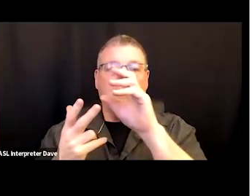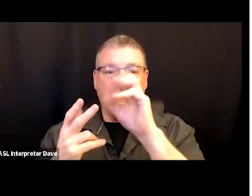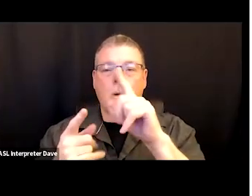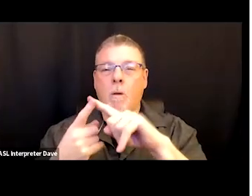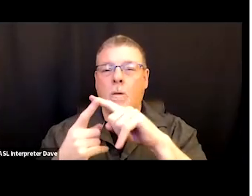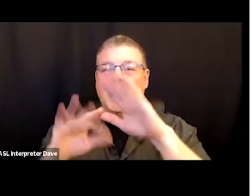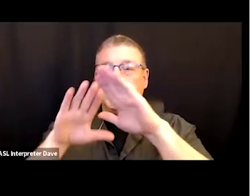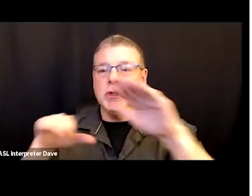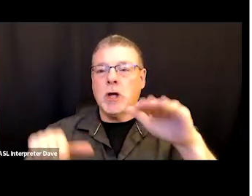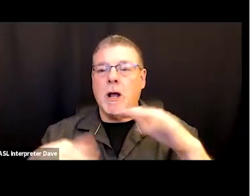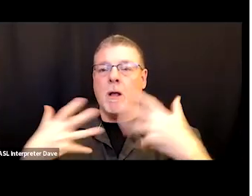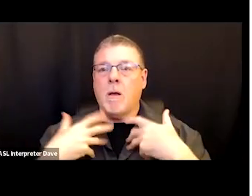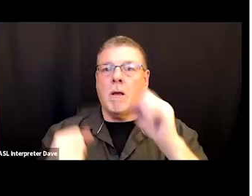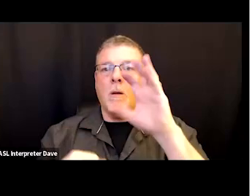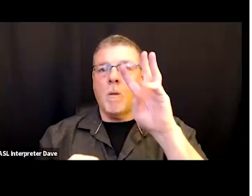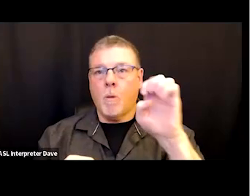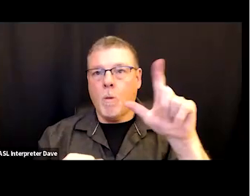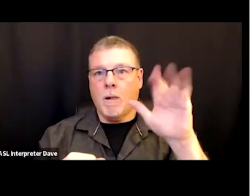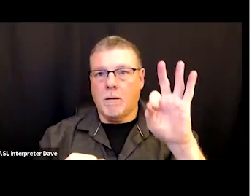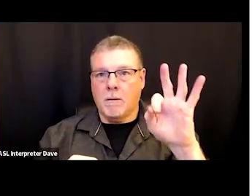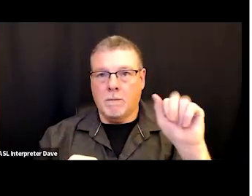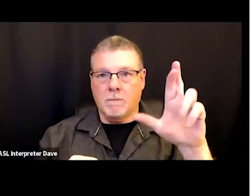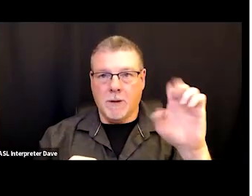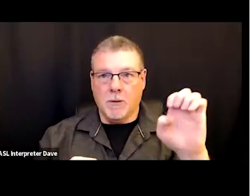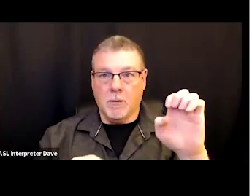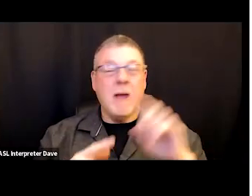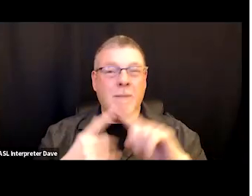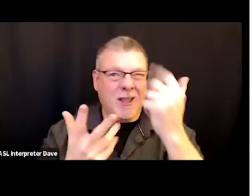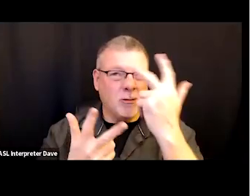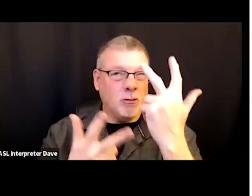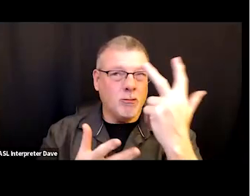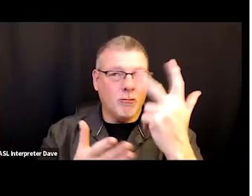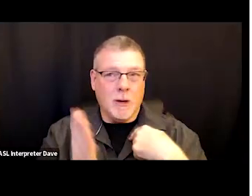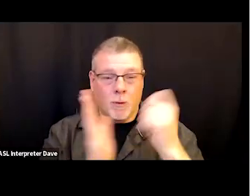But any of these three articles that we've written really kind of go into depth more